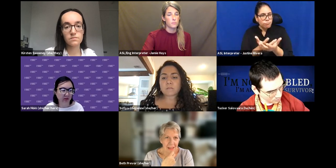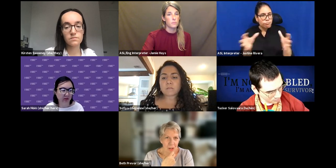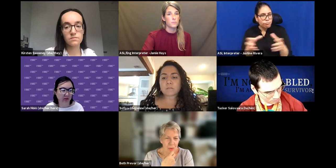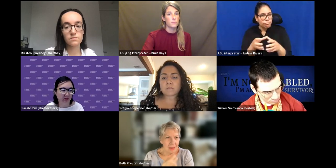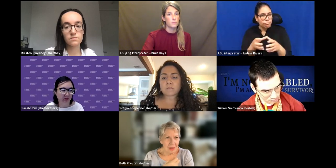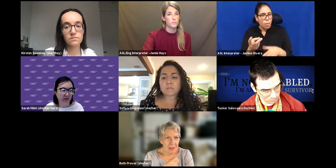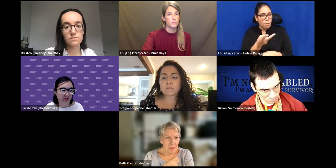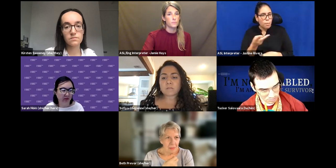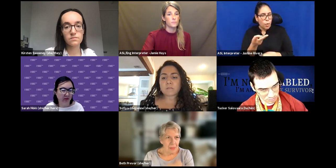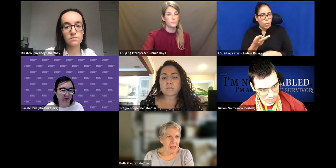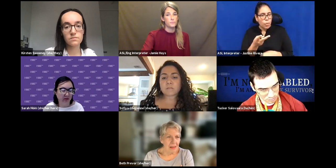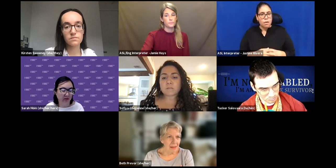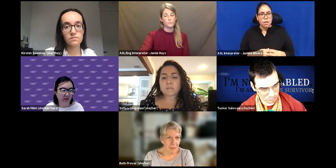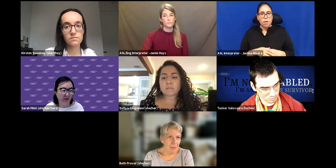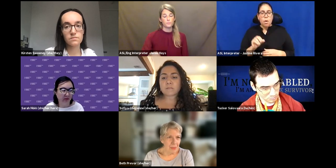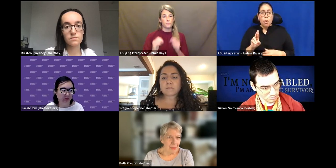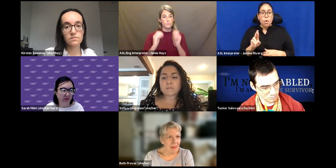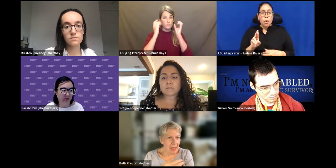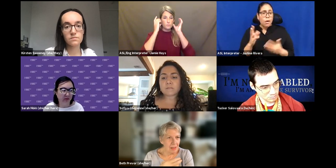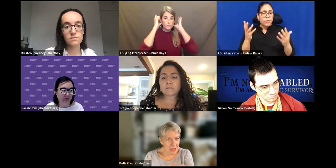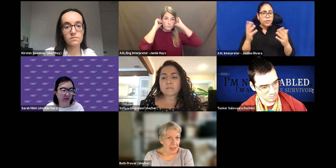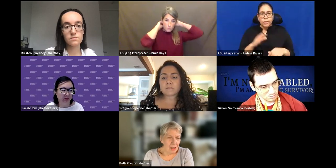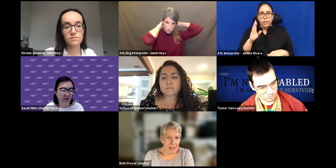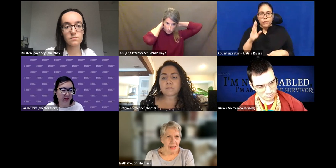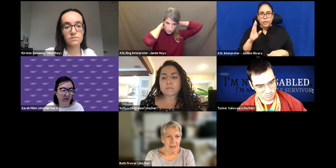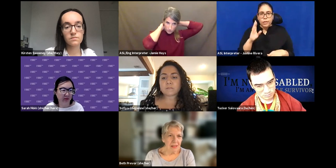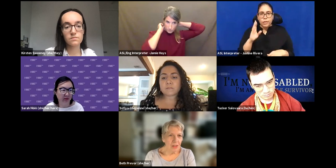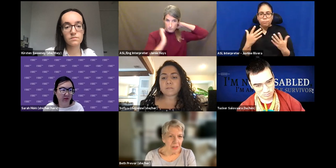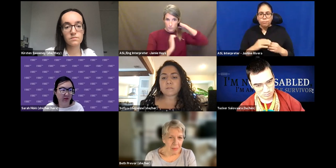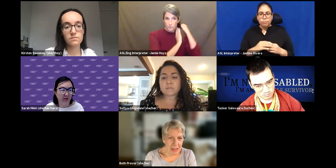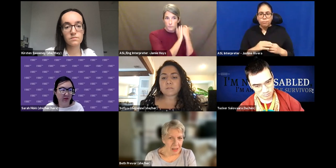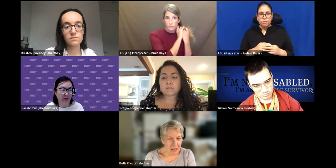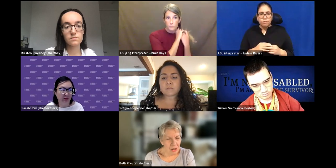you know, be this kind of, you know, I think Sofiya mentioned